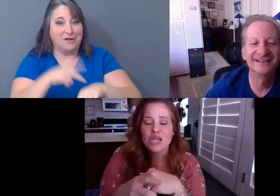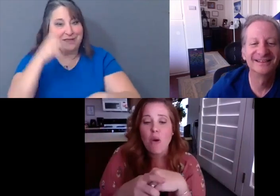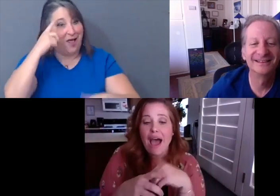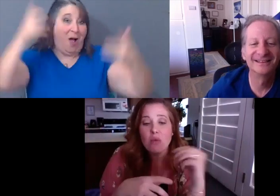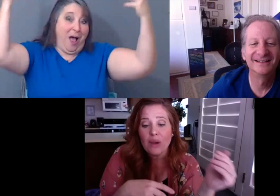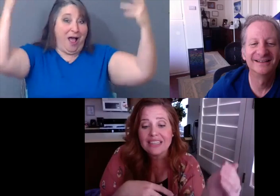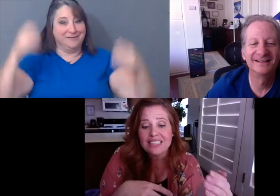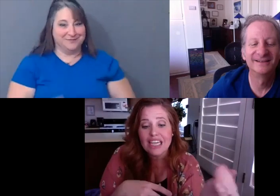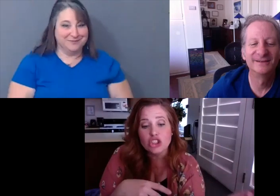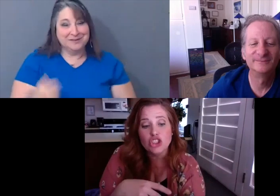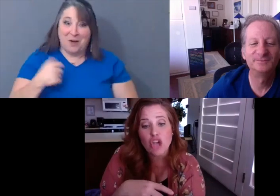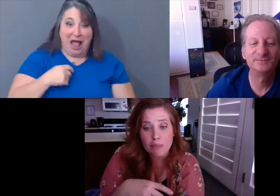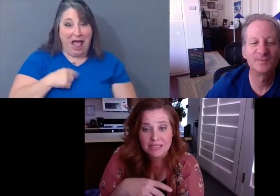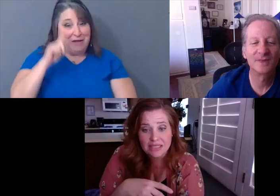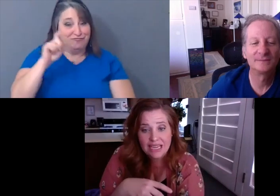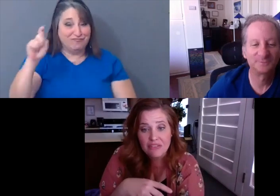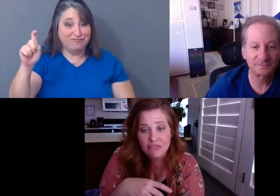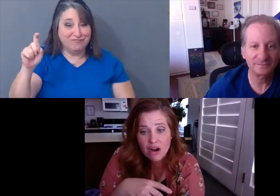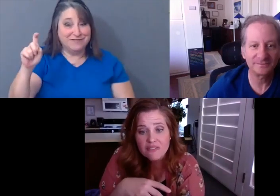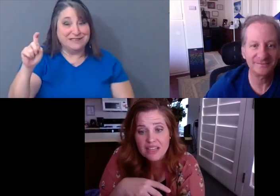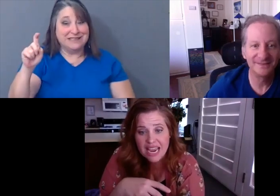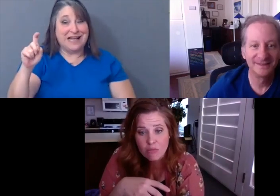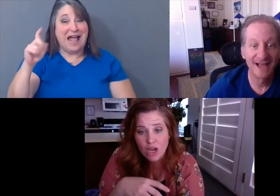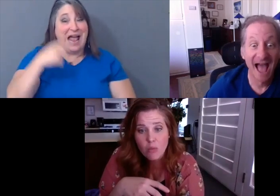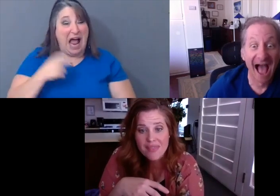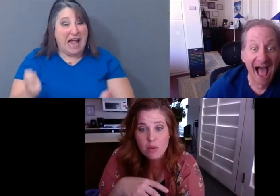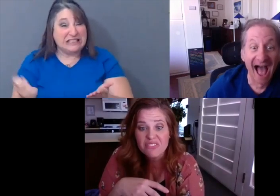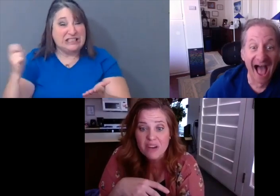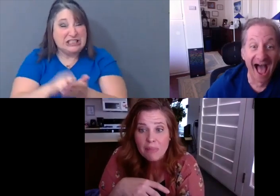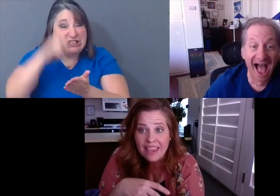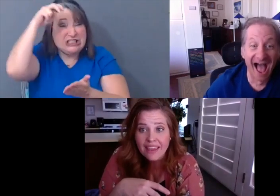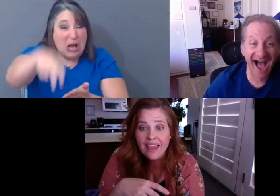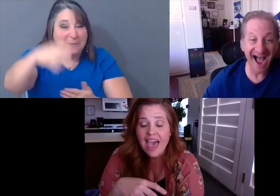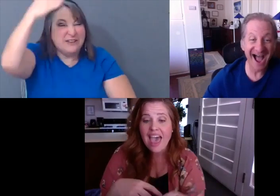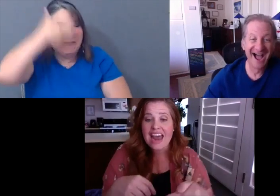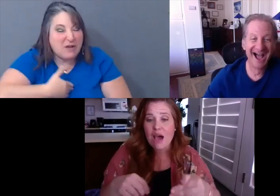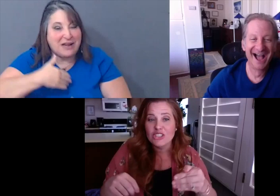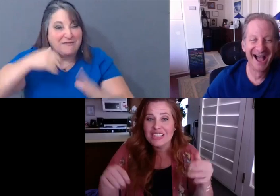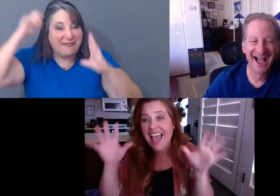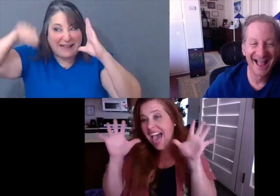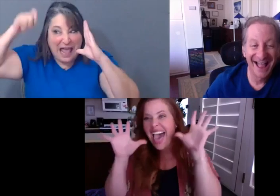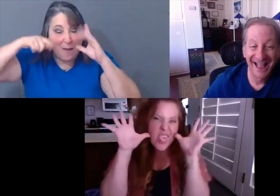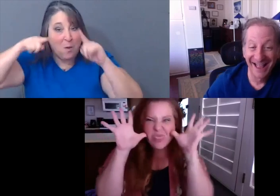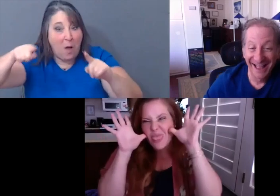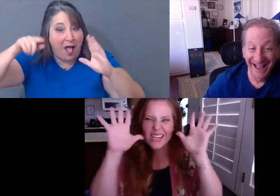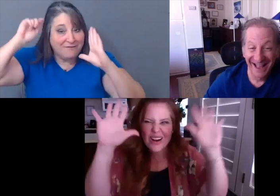So I went and jumped in front of the camera, while they were filming. And I was just like, you know?